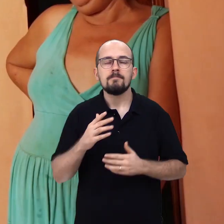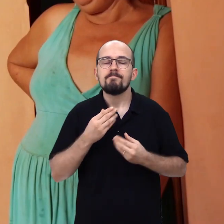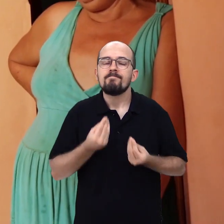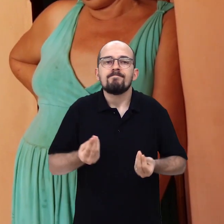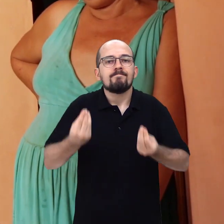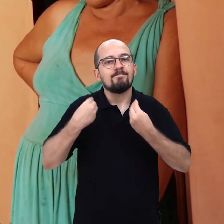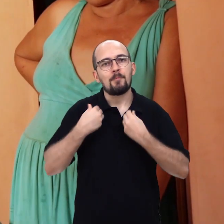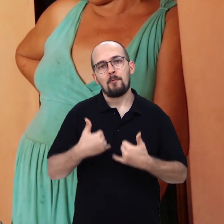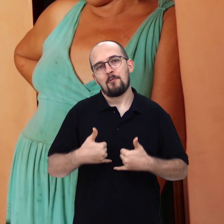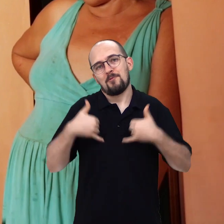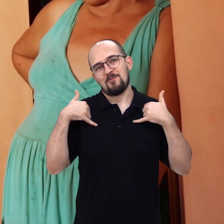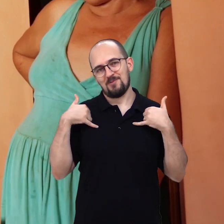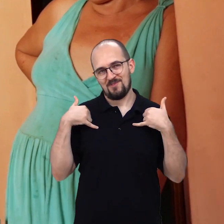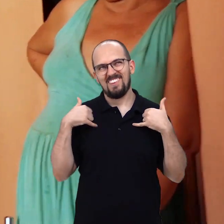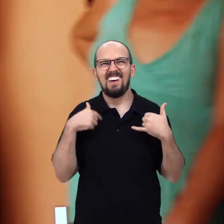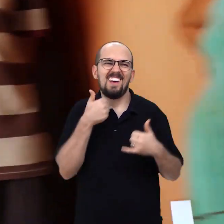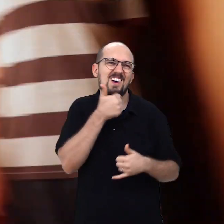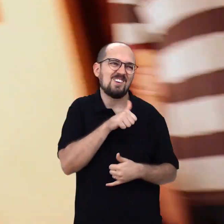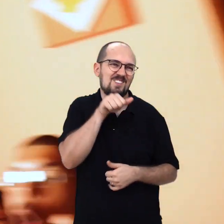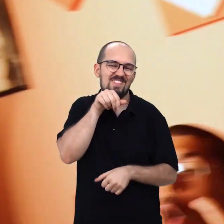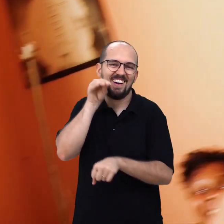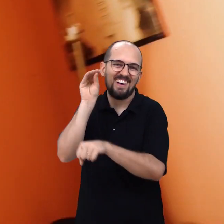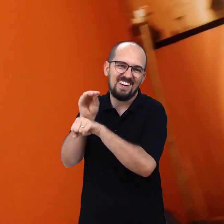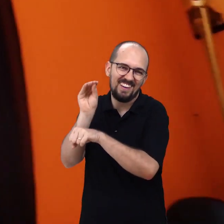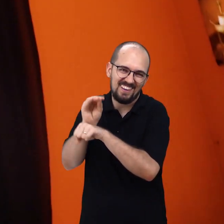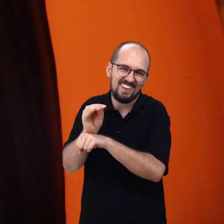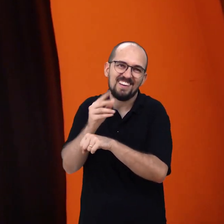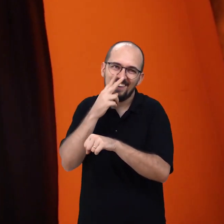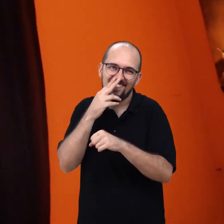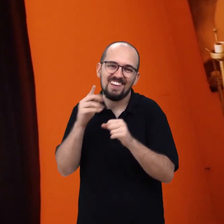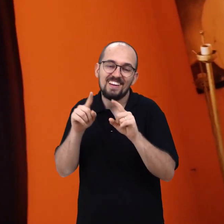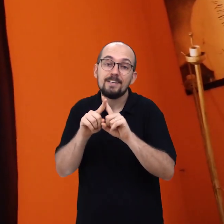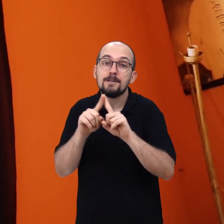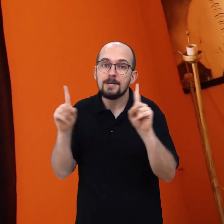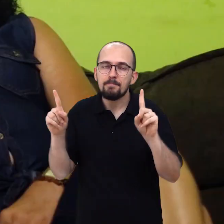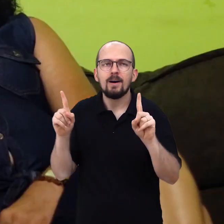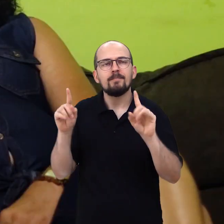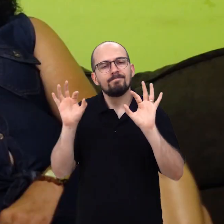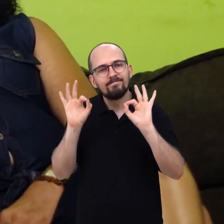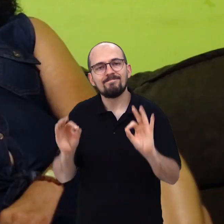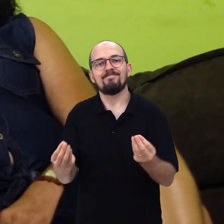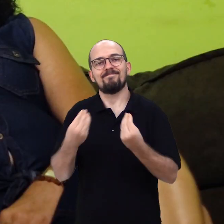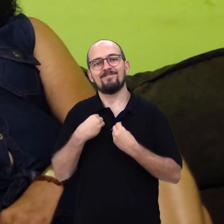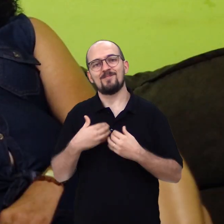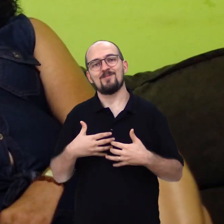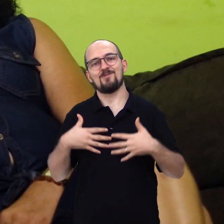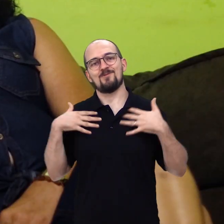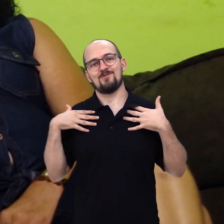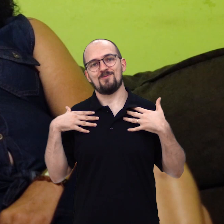I’m proud of him. It's not because I’m his mother. I may seem biased, but... That's what I always say.